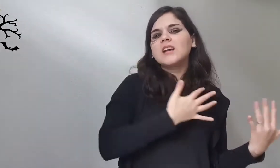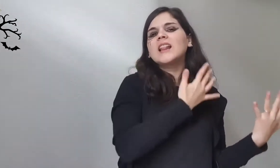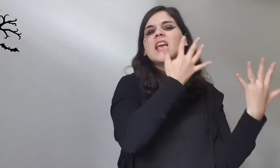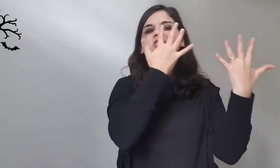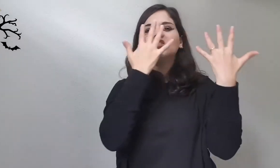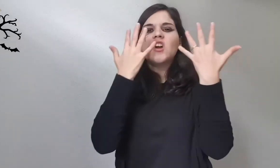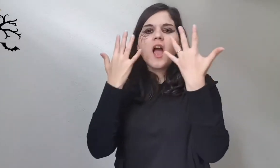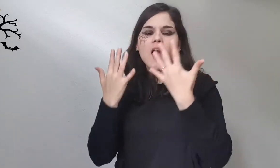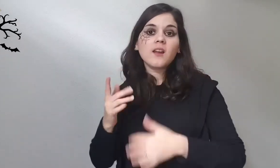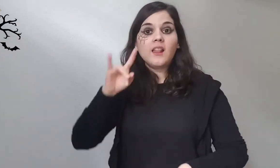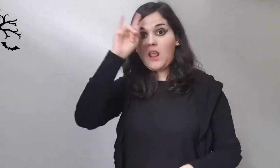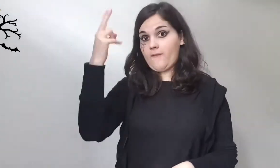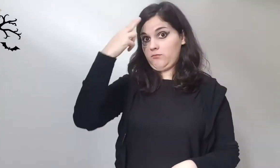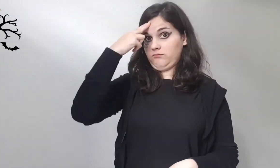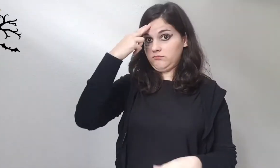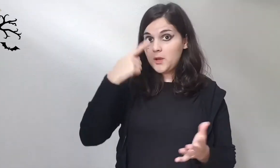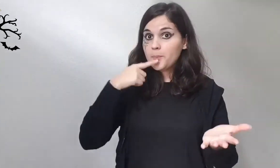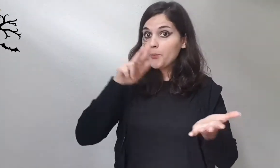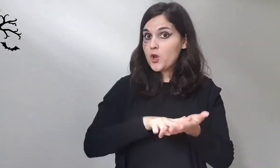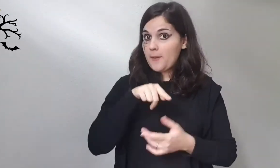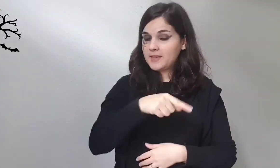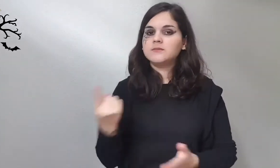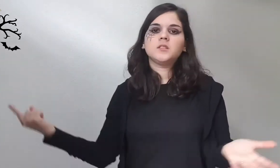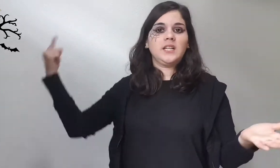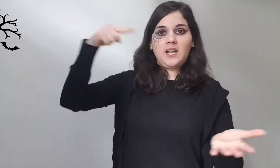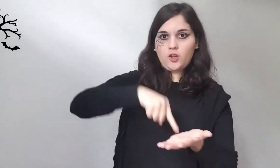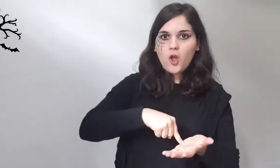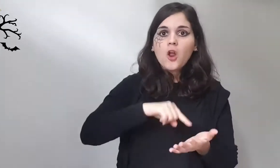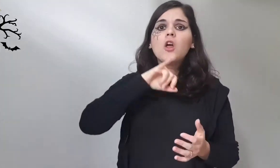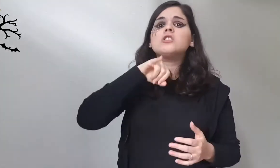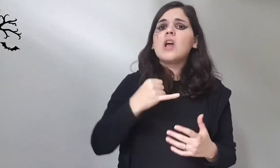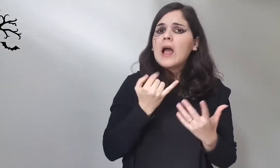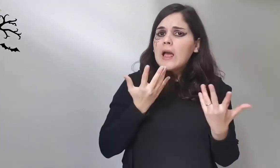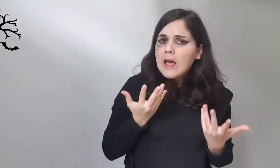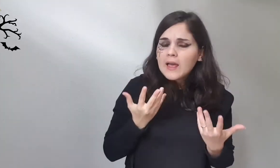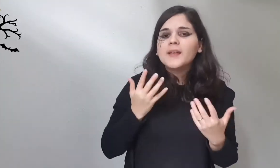After 10 years the devil returned to Jack remembering his promise